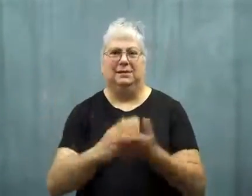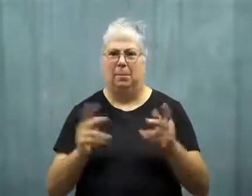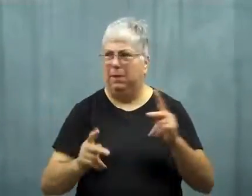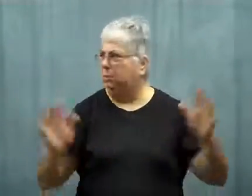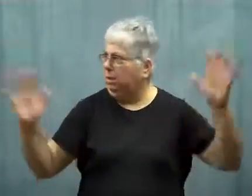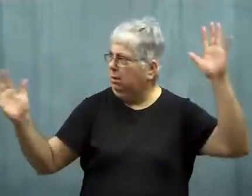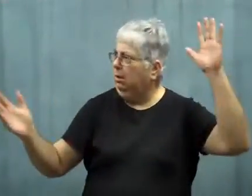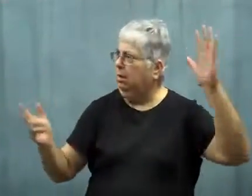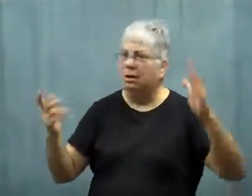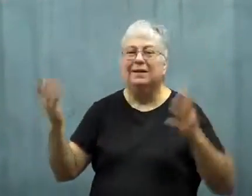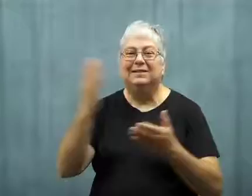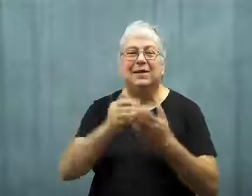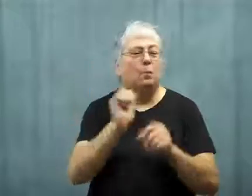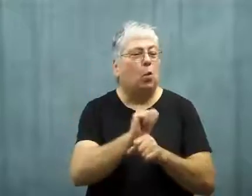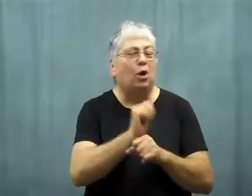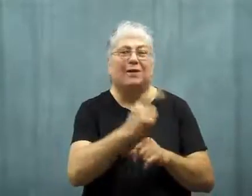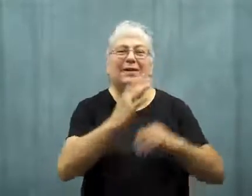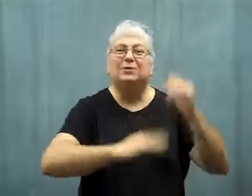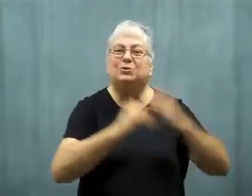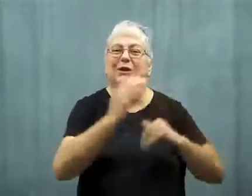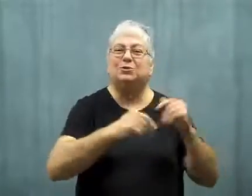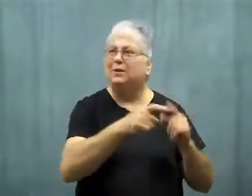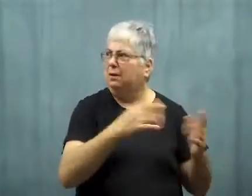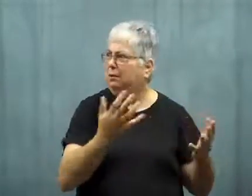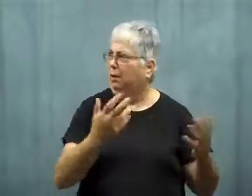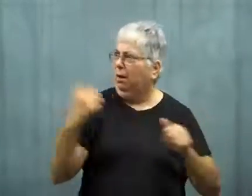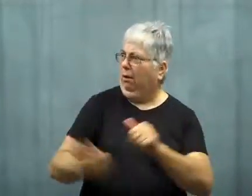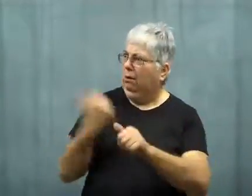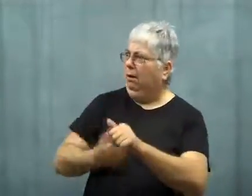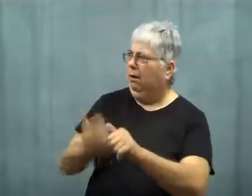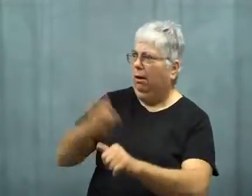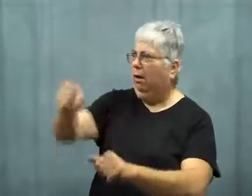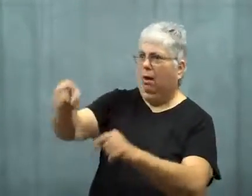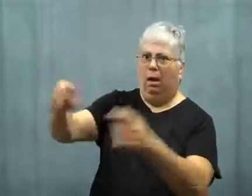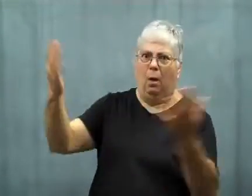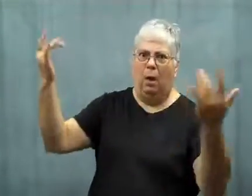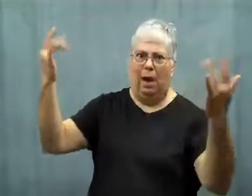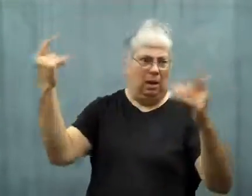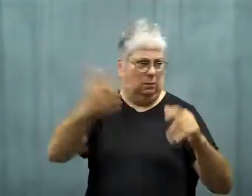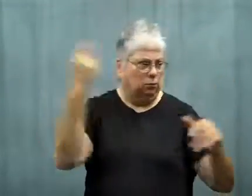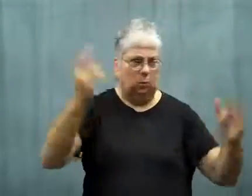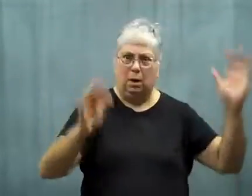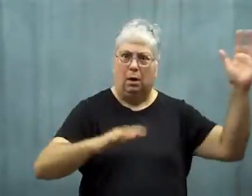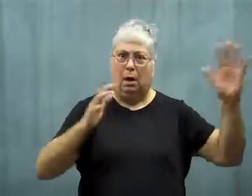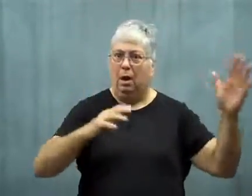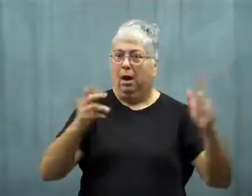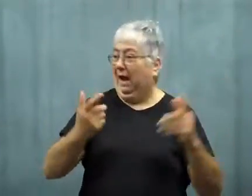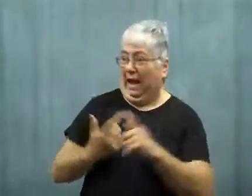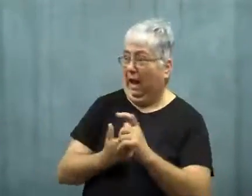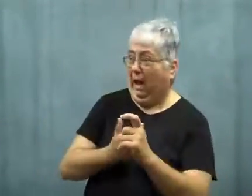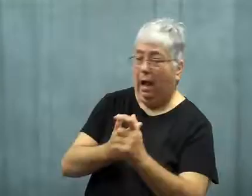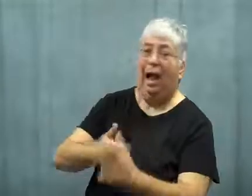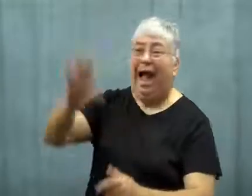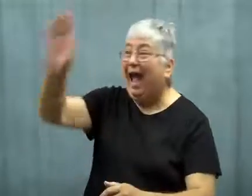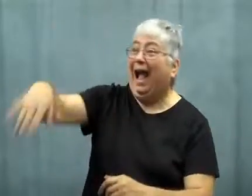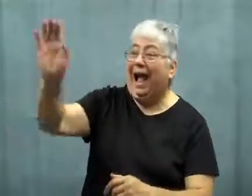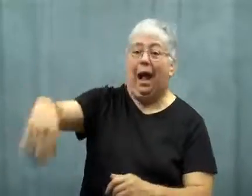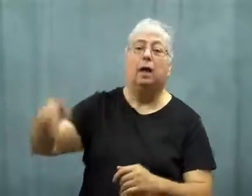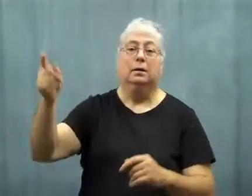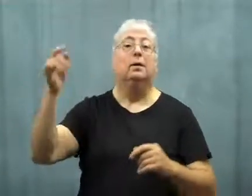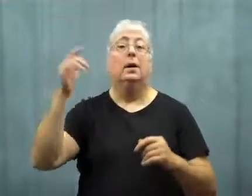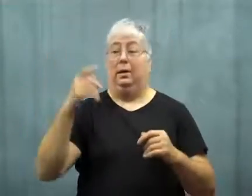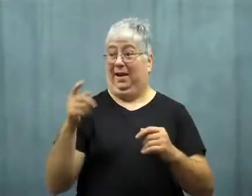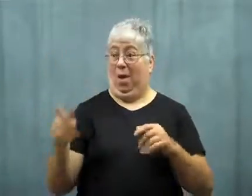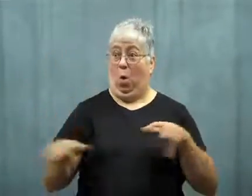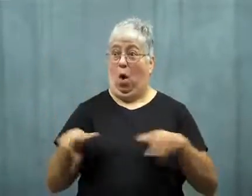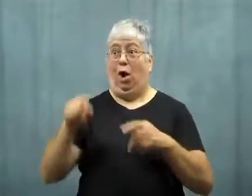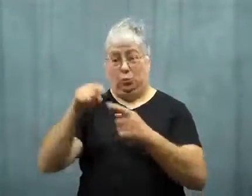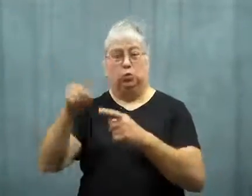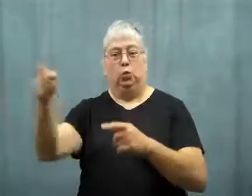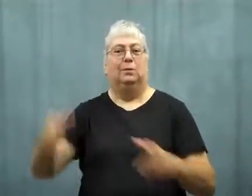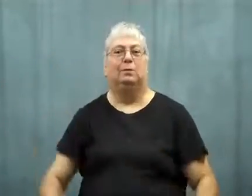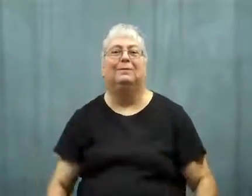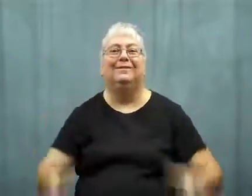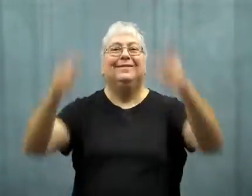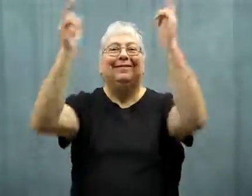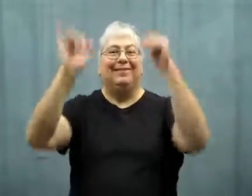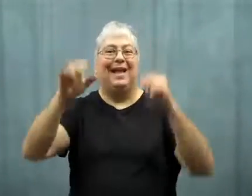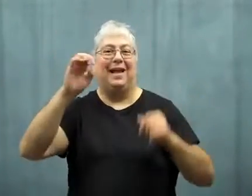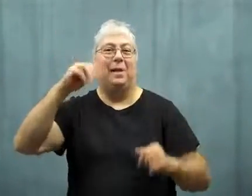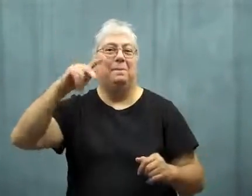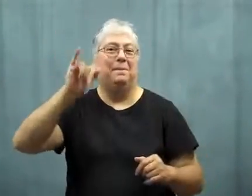Some people who saw it, including construction workers, chased after him.